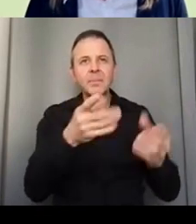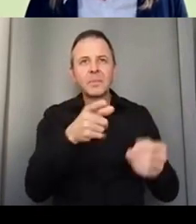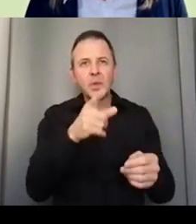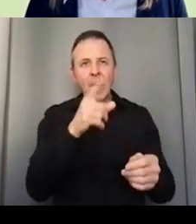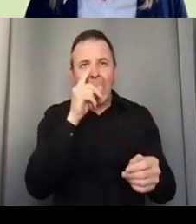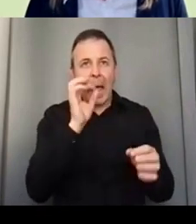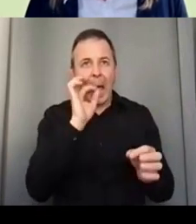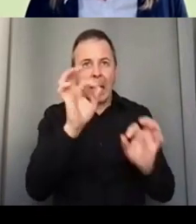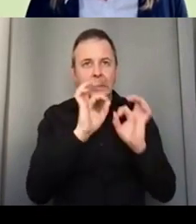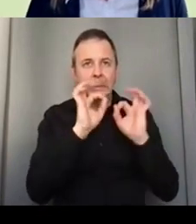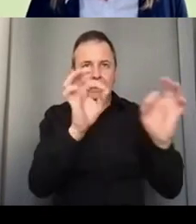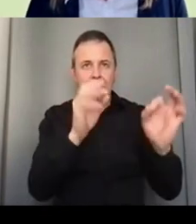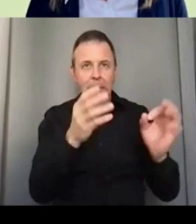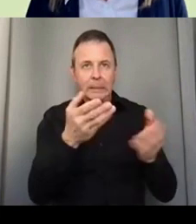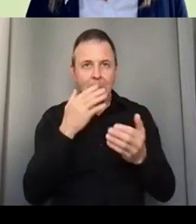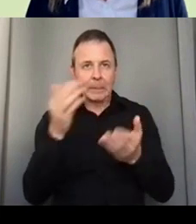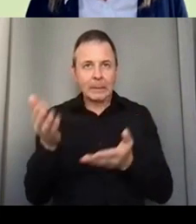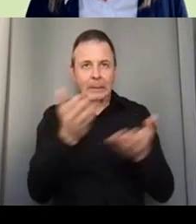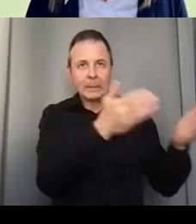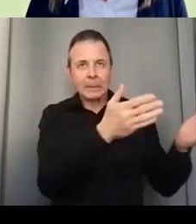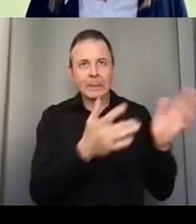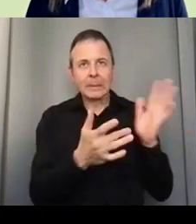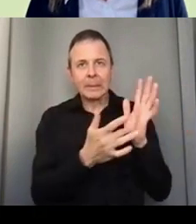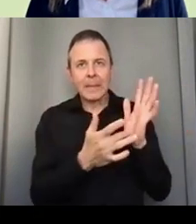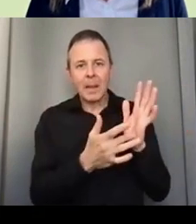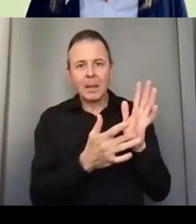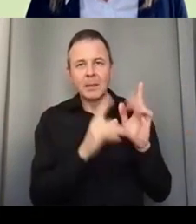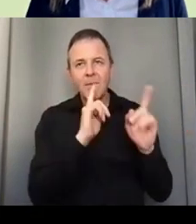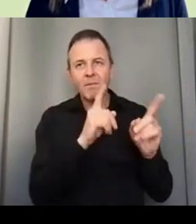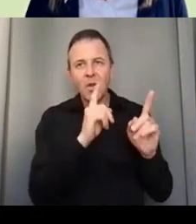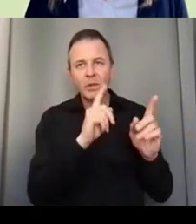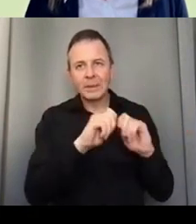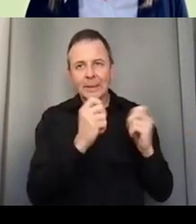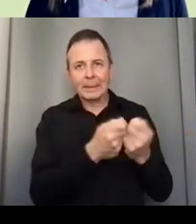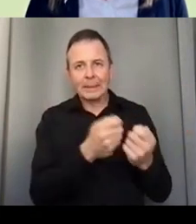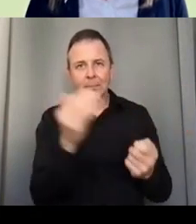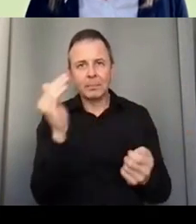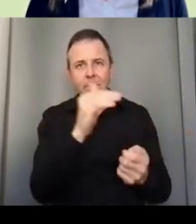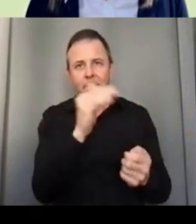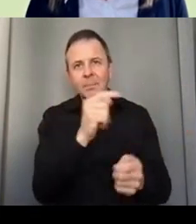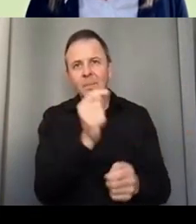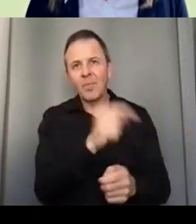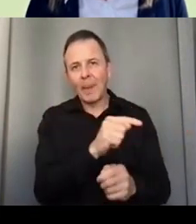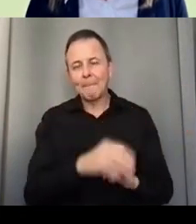access the support of the technical technical advisory team the complex